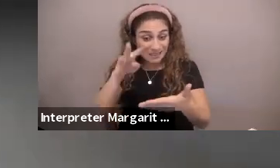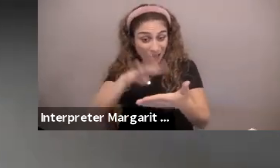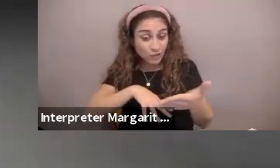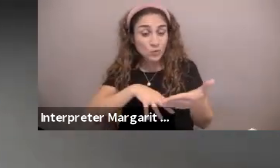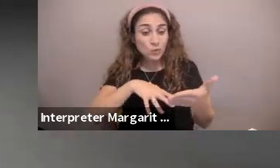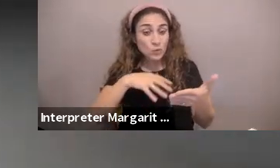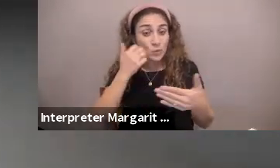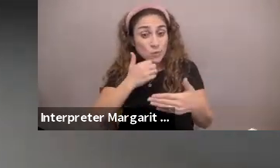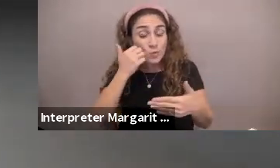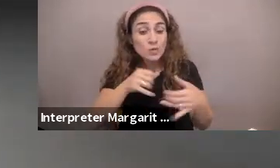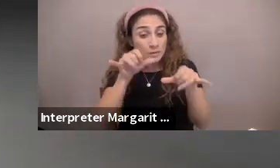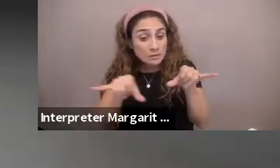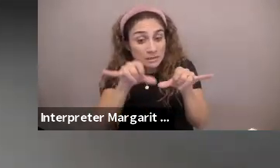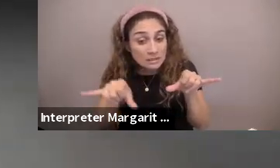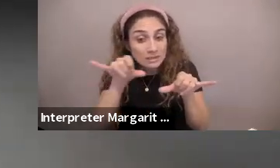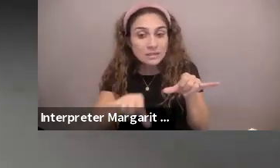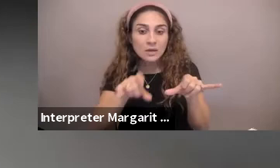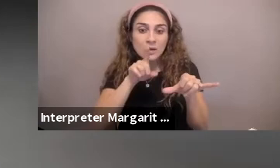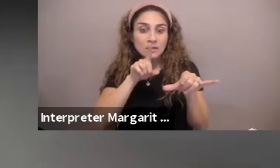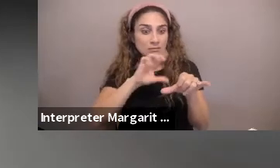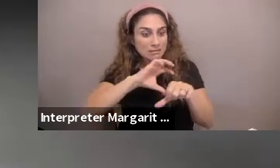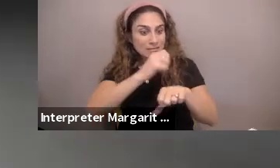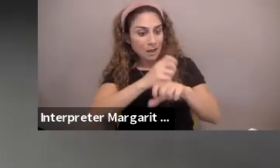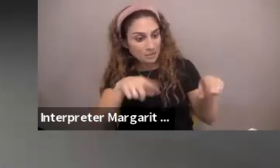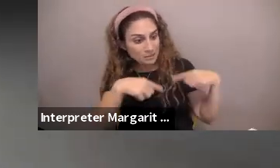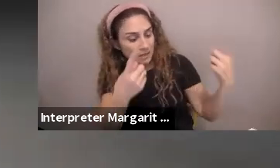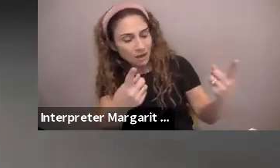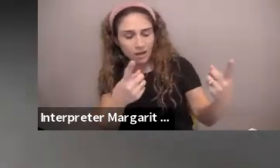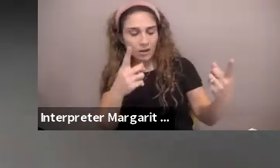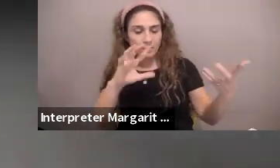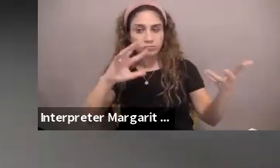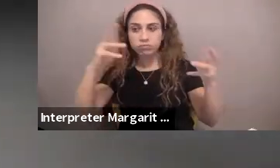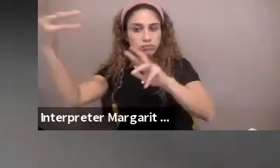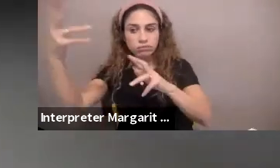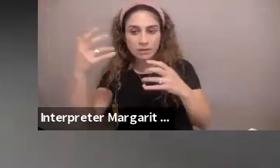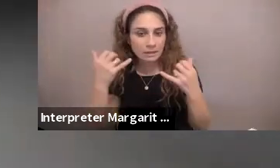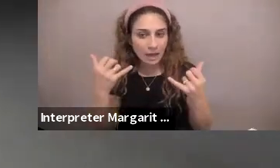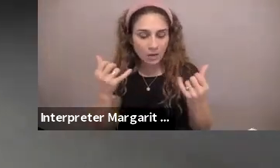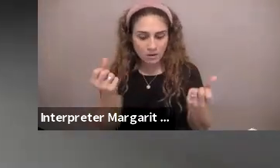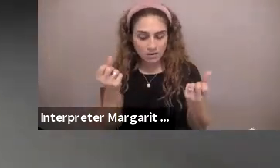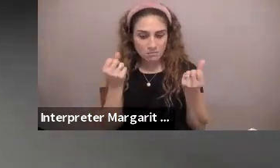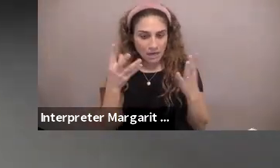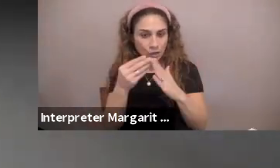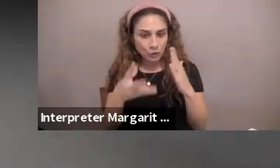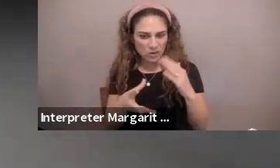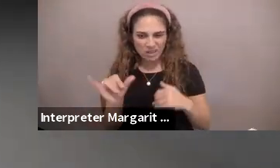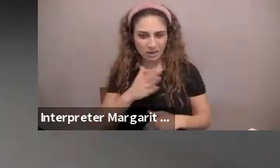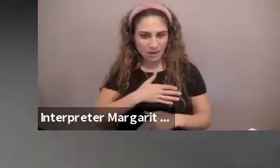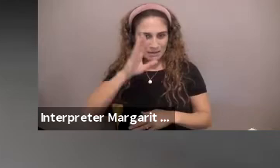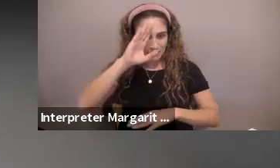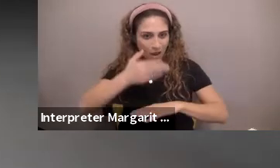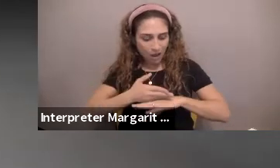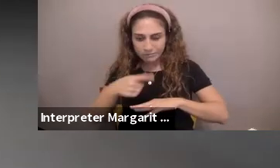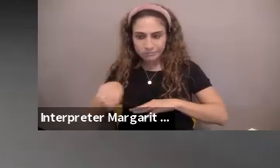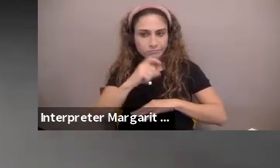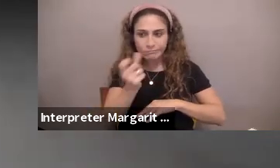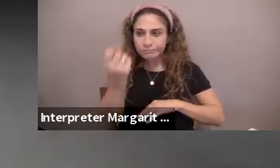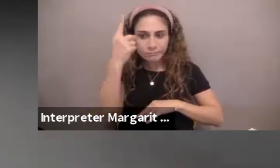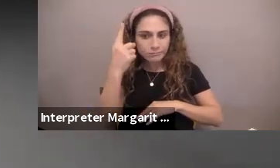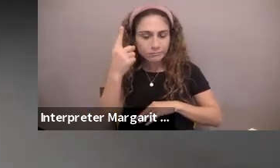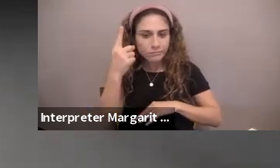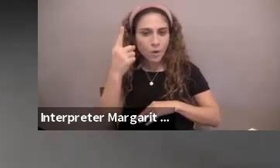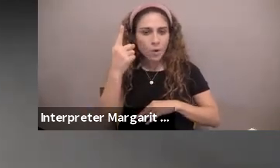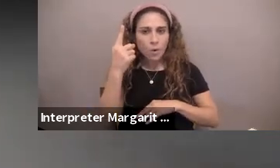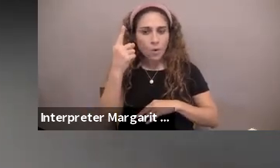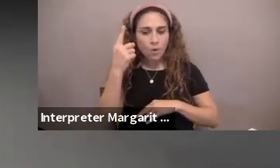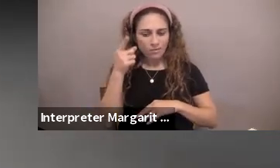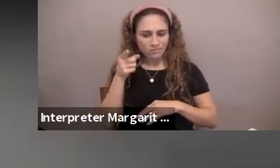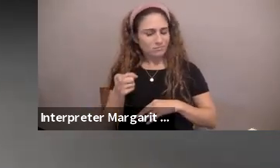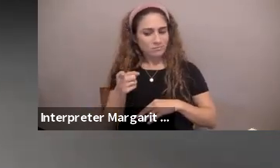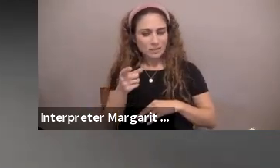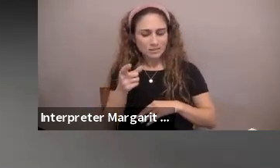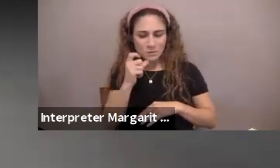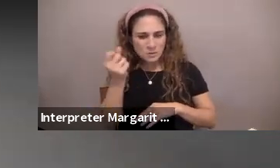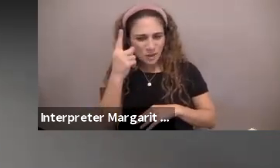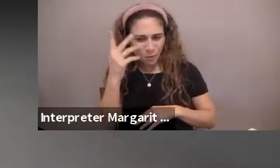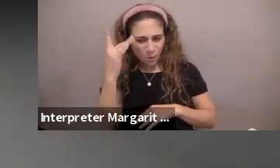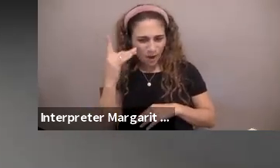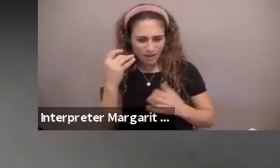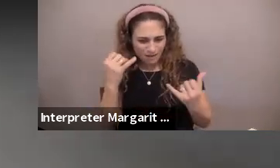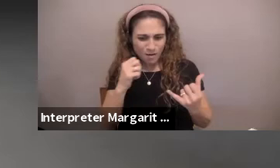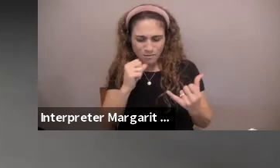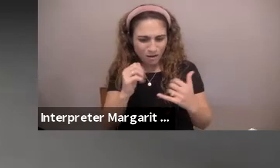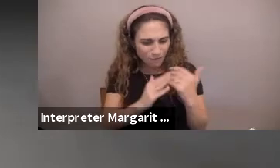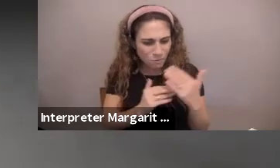Also many children with disabilities or unique needs like my son do not have a cognitive ability to understand what has happened and why they're being forced away from what they know that makes them comfortable. But what I want to focus on is the Lawson.